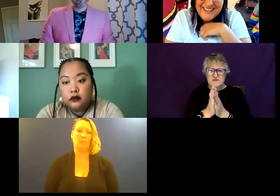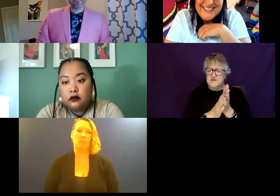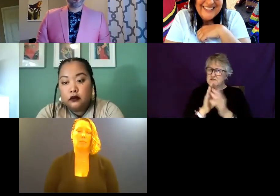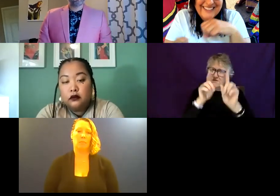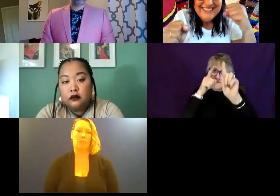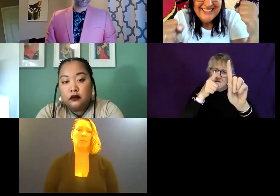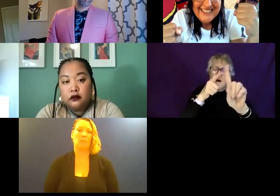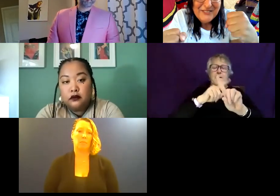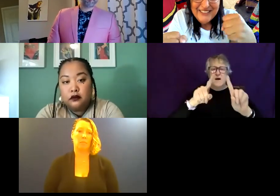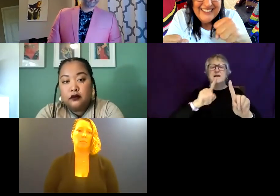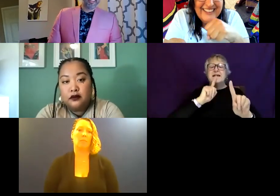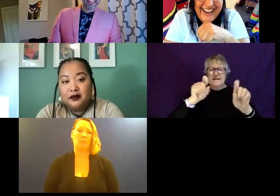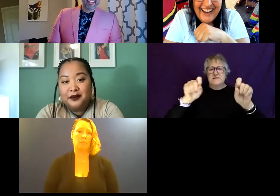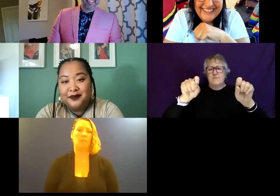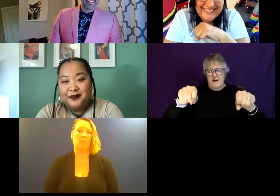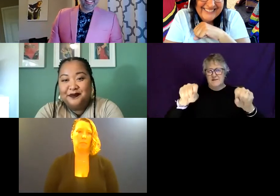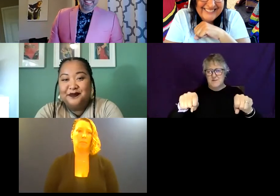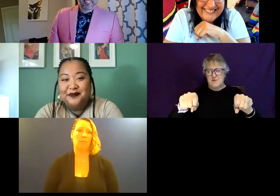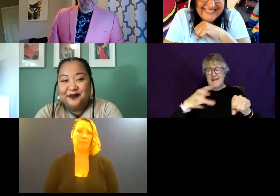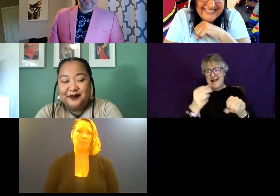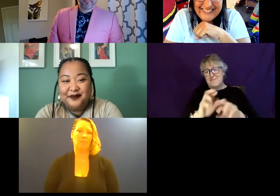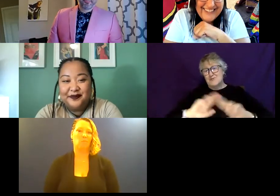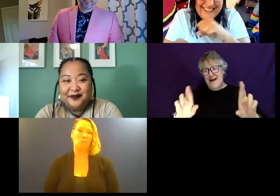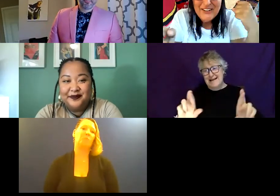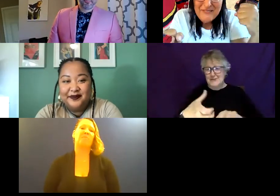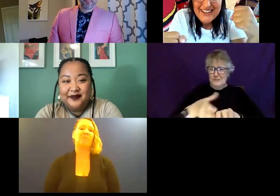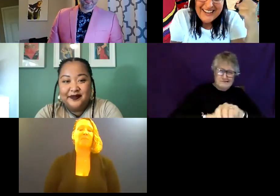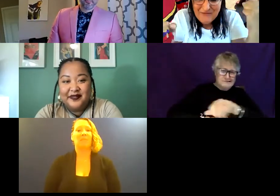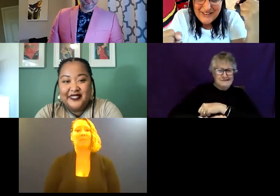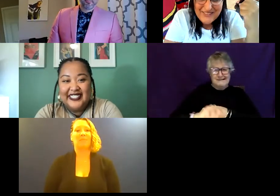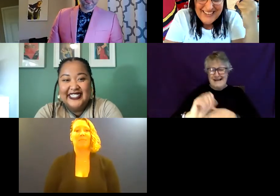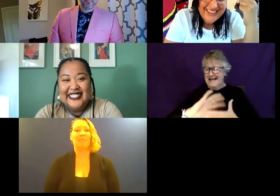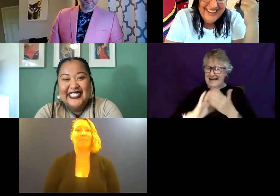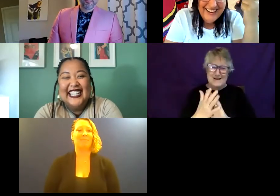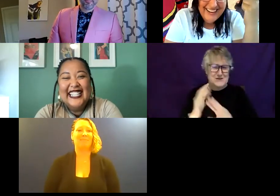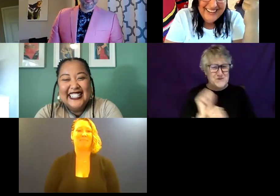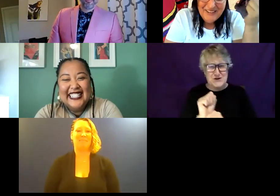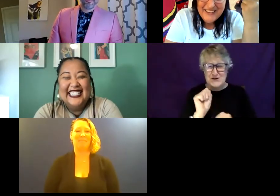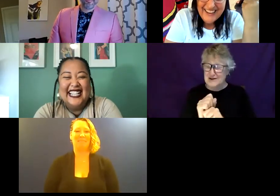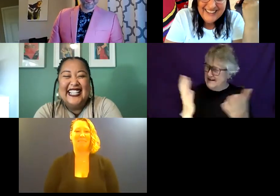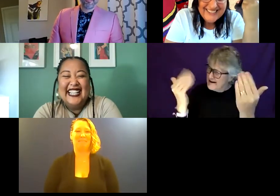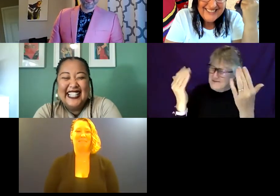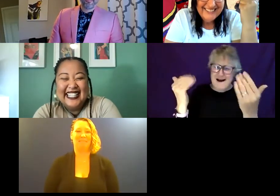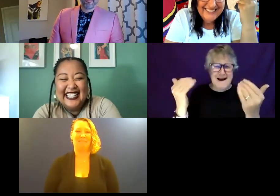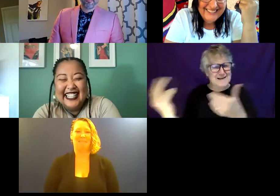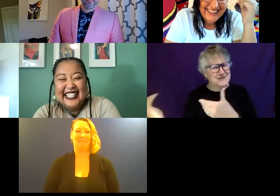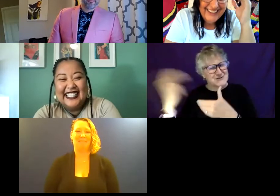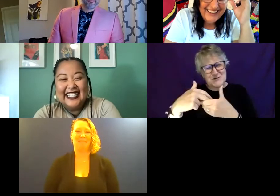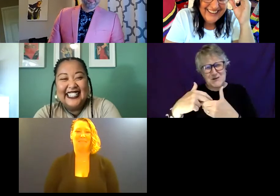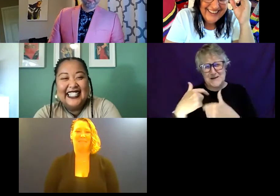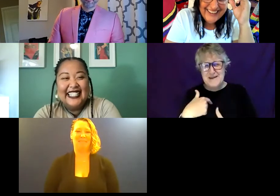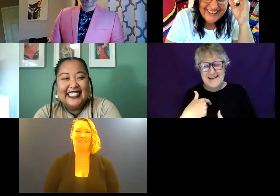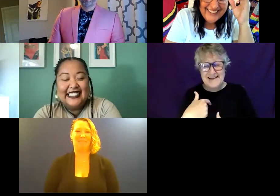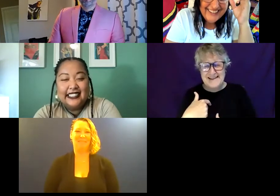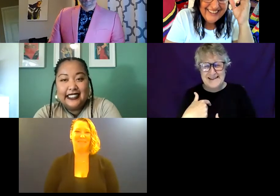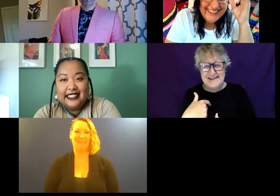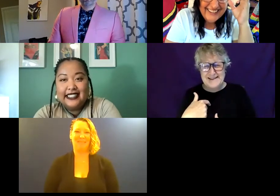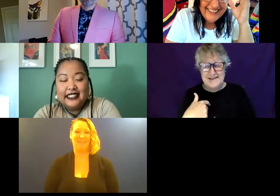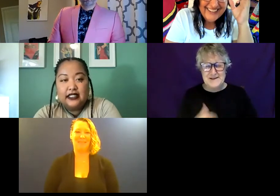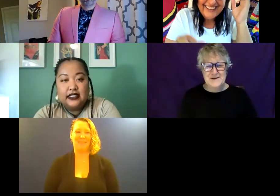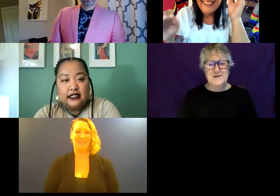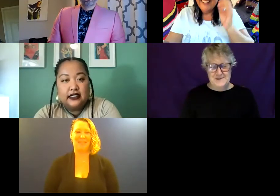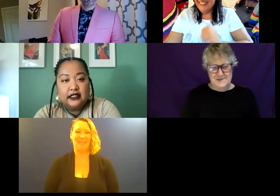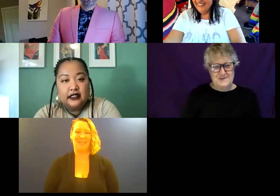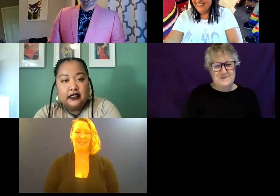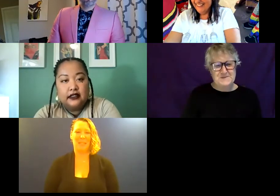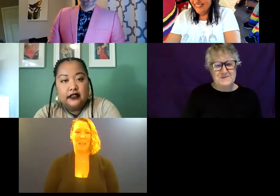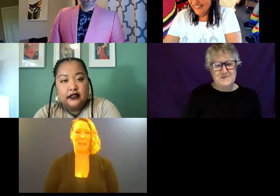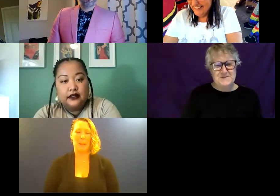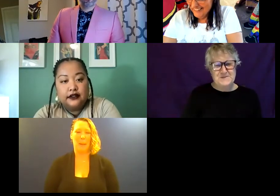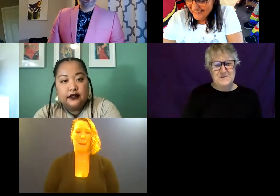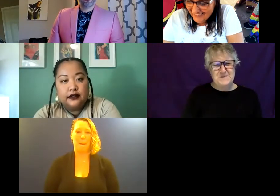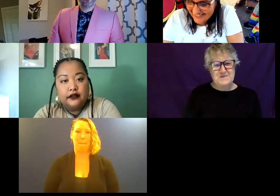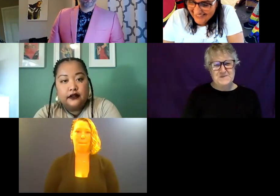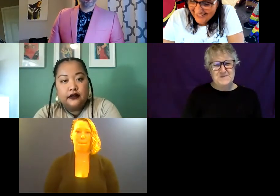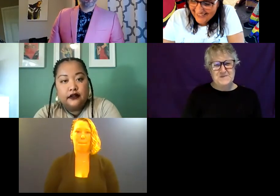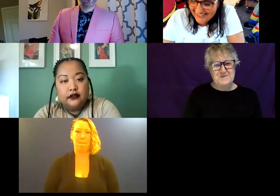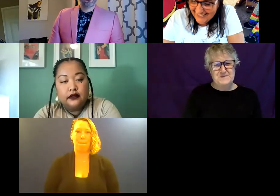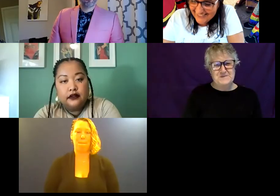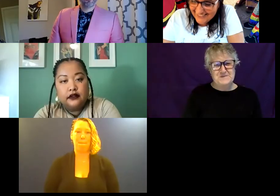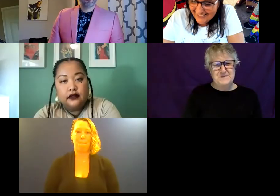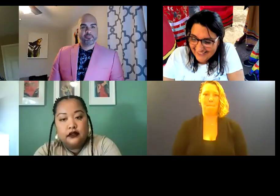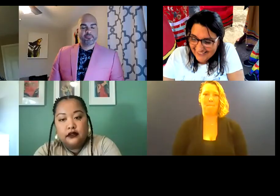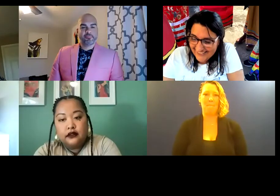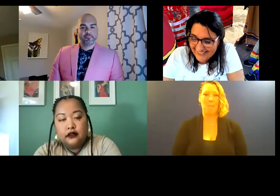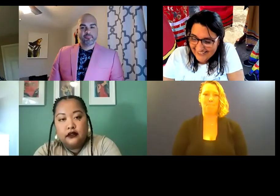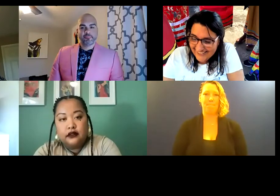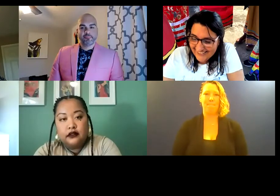And I'm, I'm ready to get to work in that, "showing me come with!"